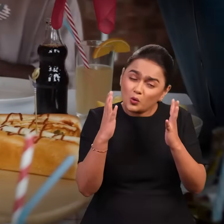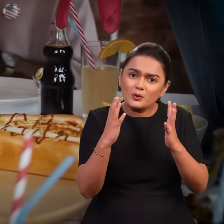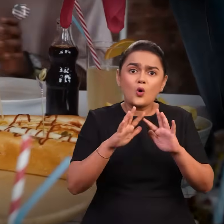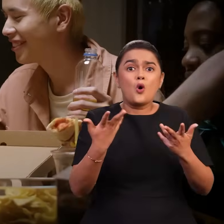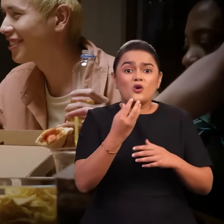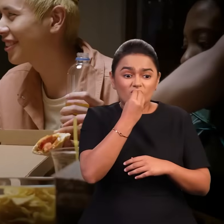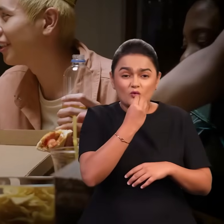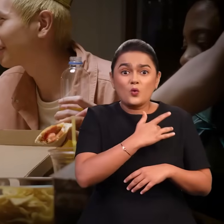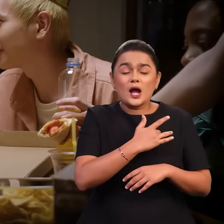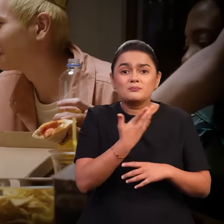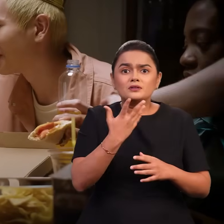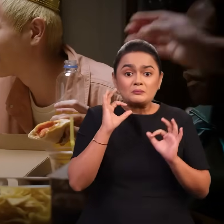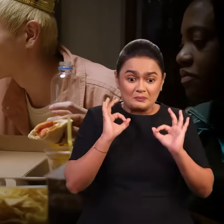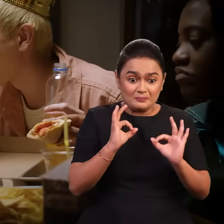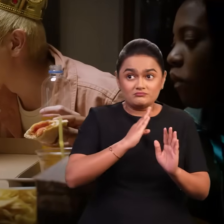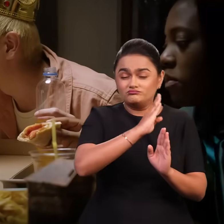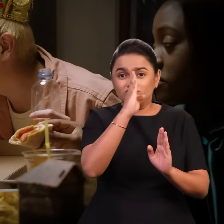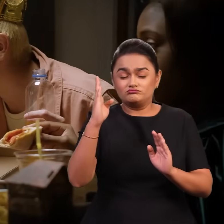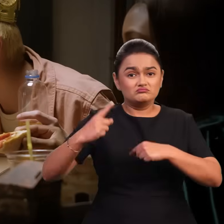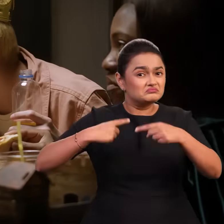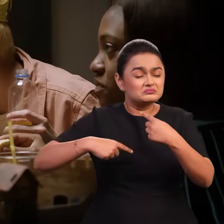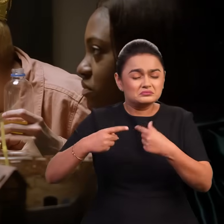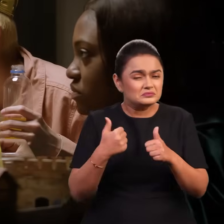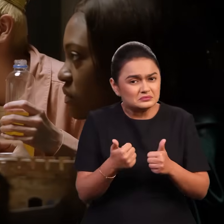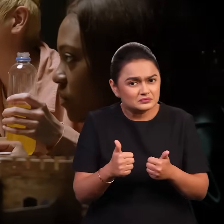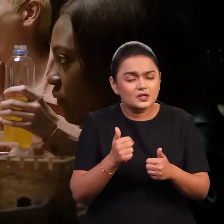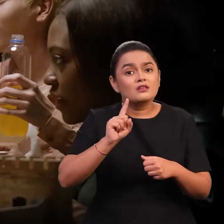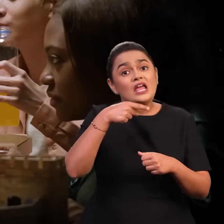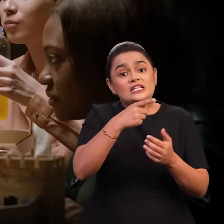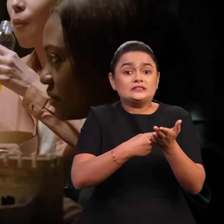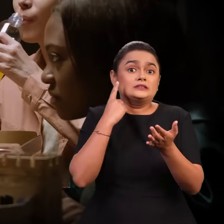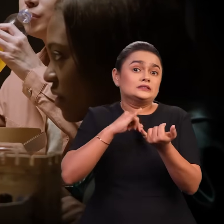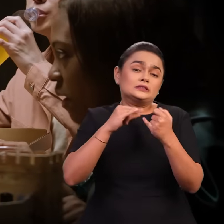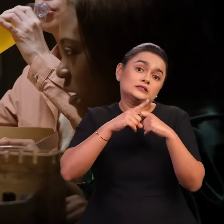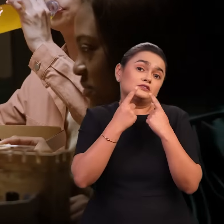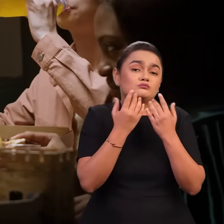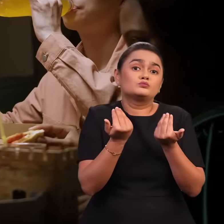irregular food habits, They also become one of the risk factor